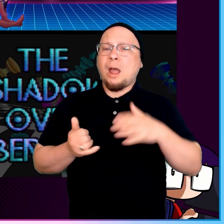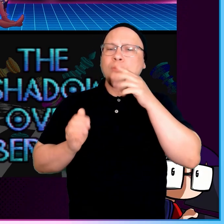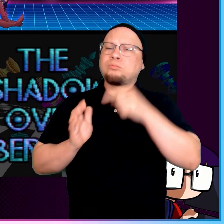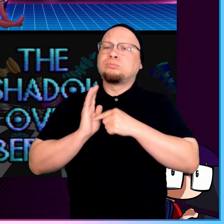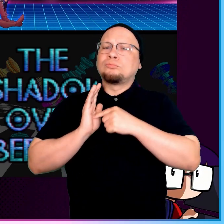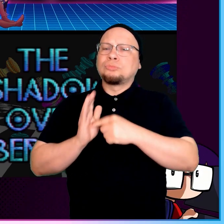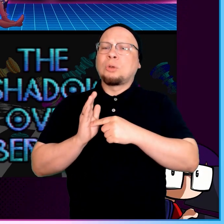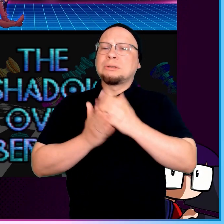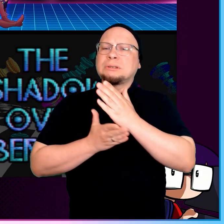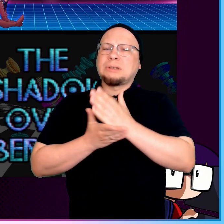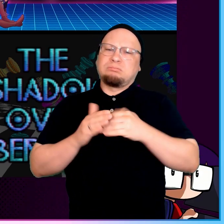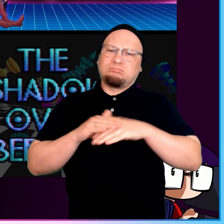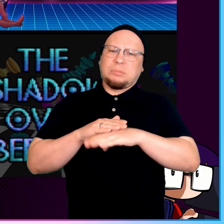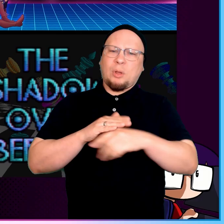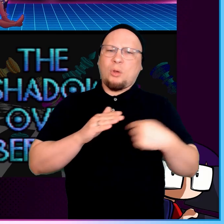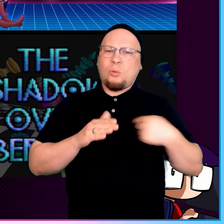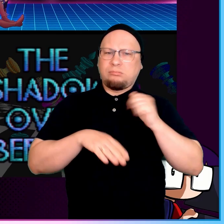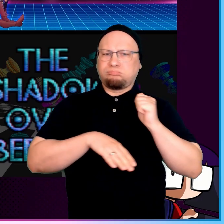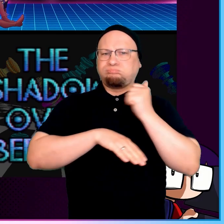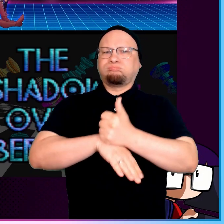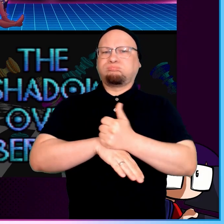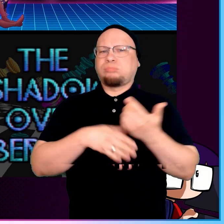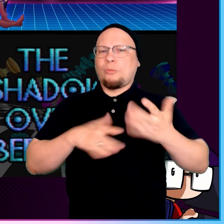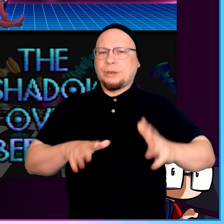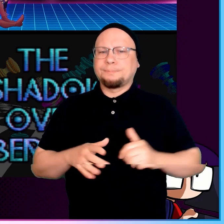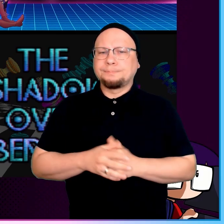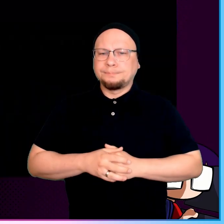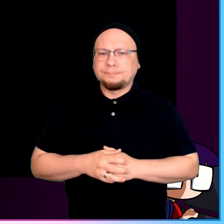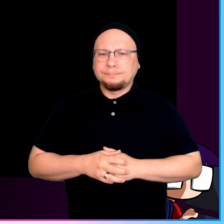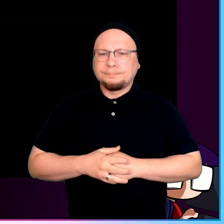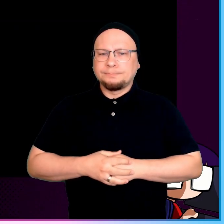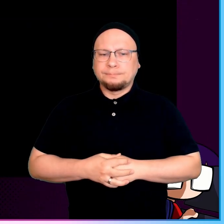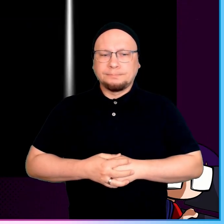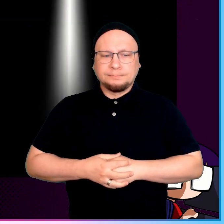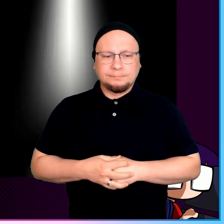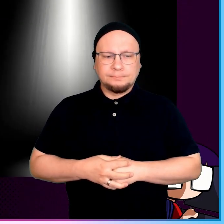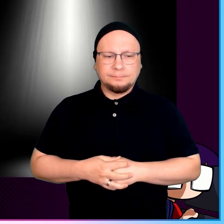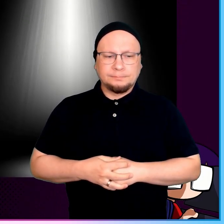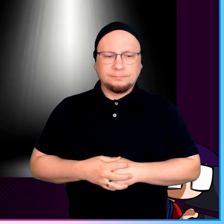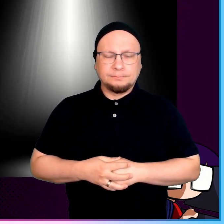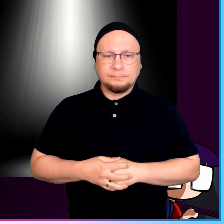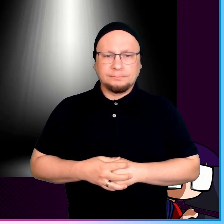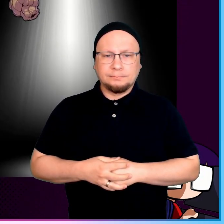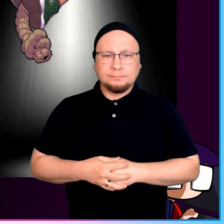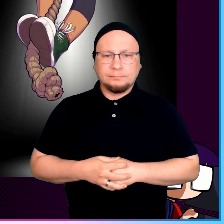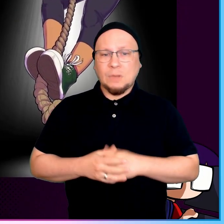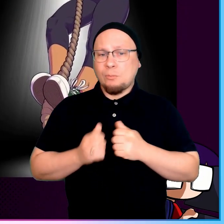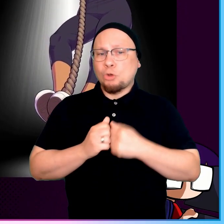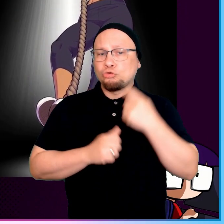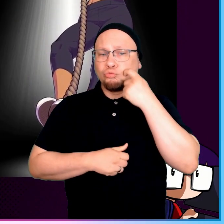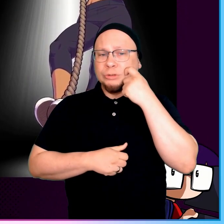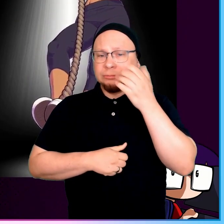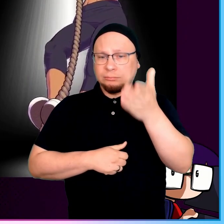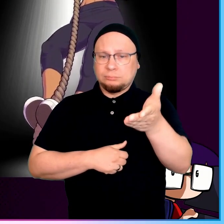accessibility technology that we've built into our games. I'll use our latest game, Penny Larceny, to demonstrate.